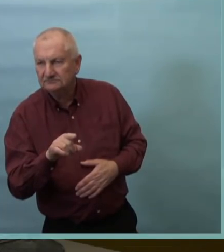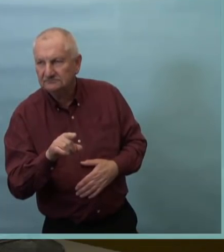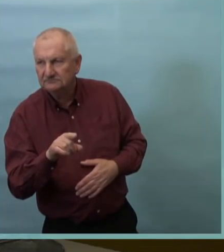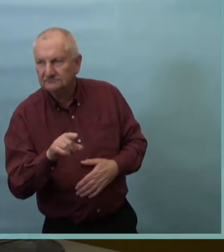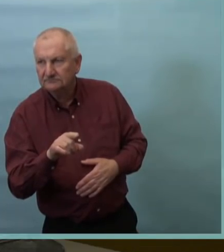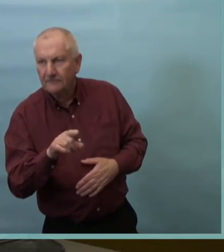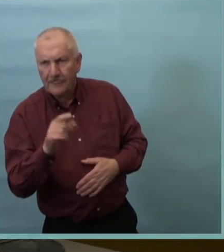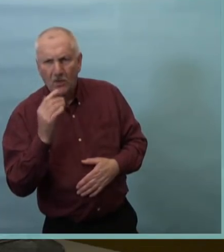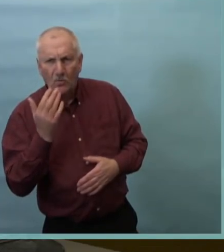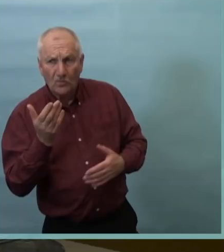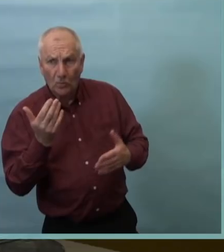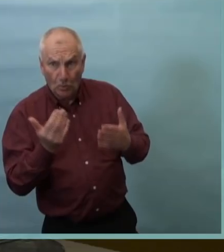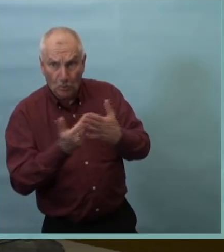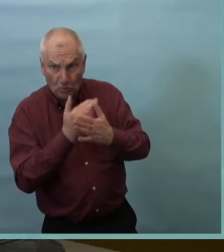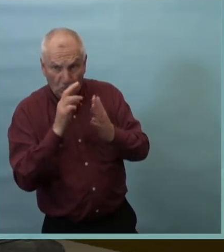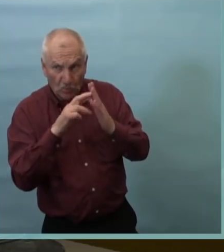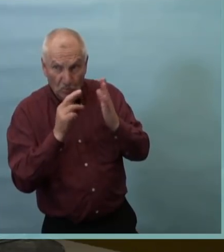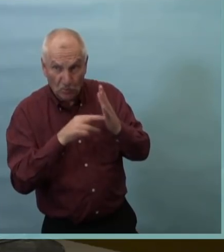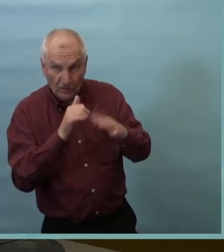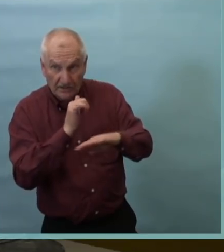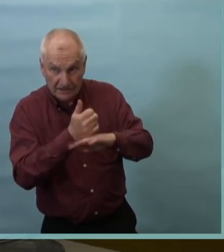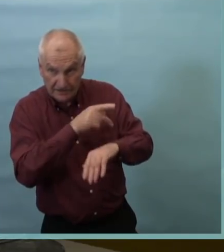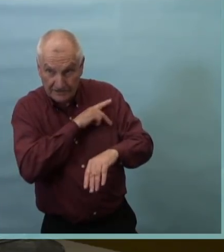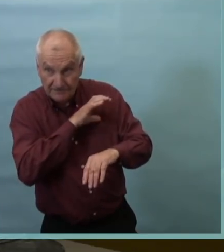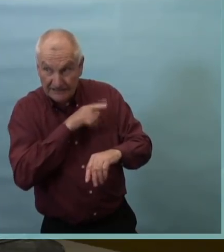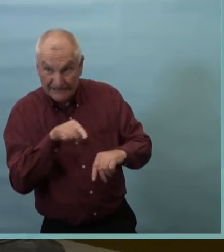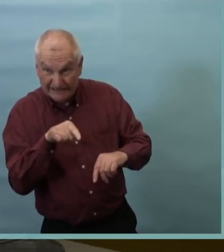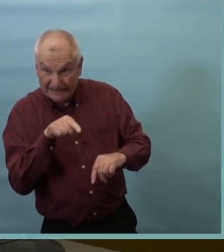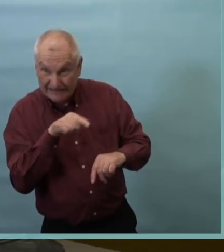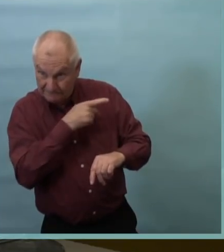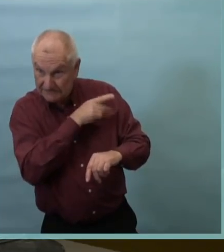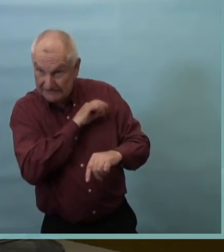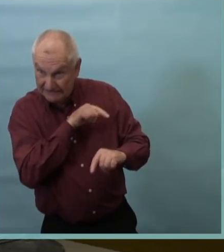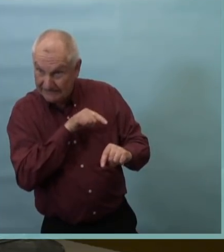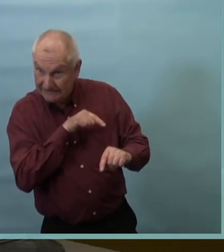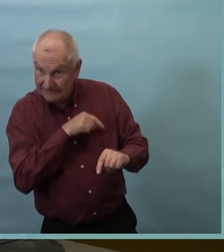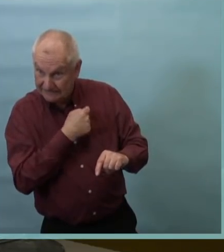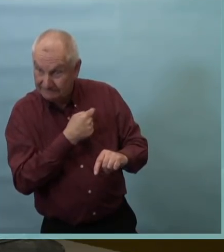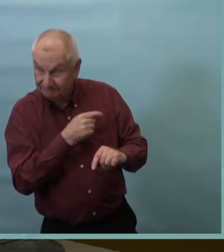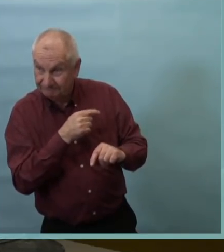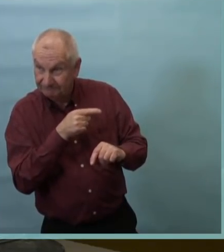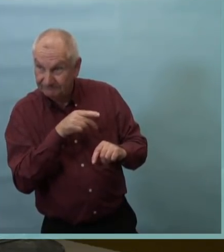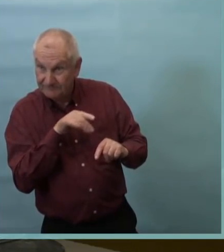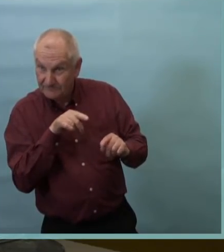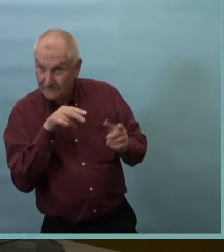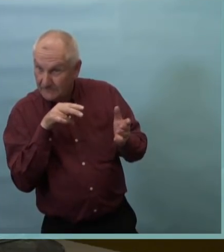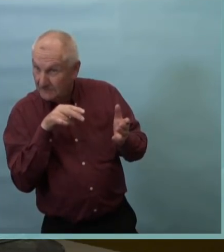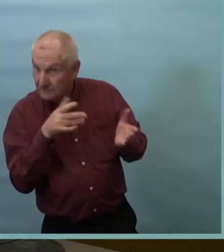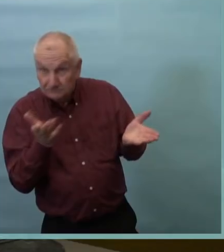homes the restriction on you know one worker only working at one site does